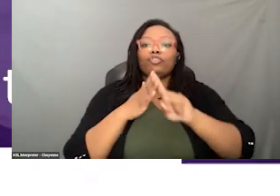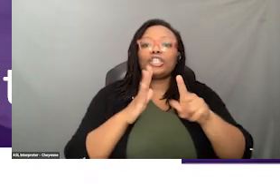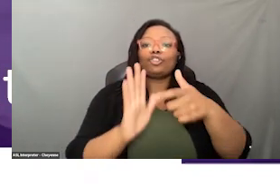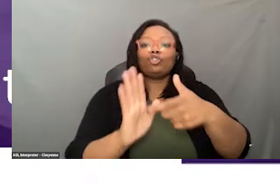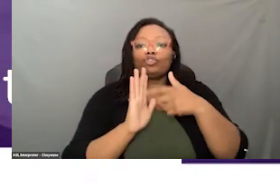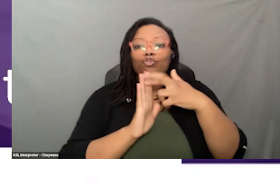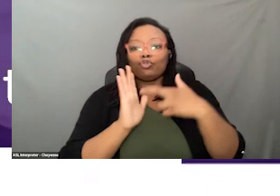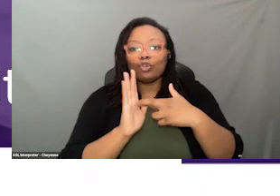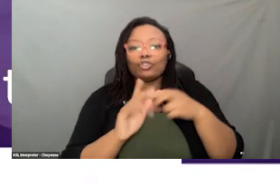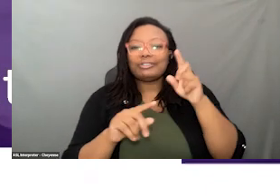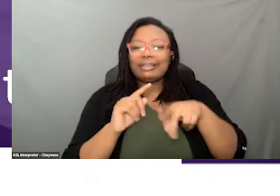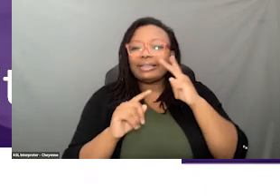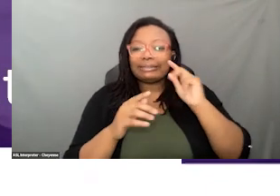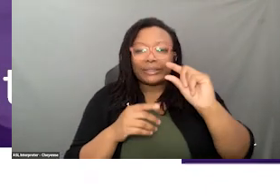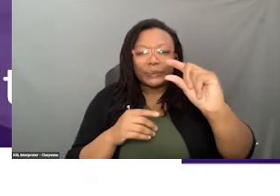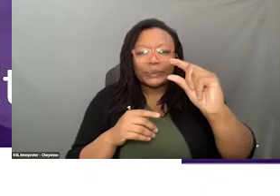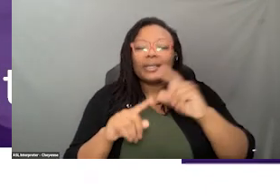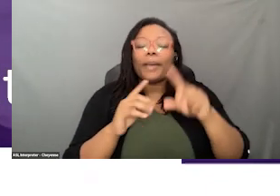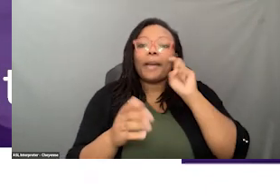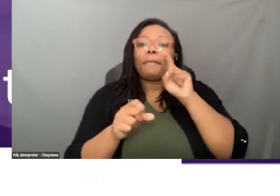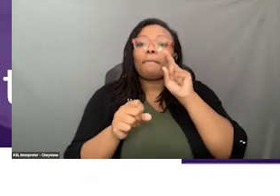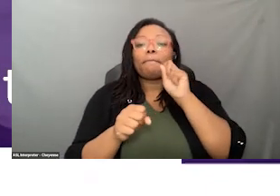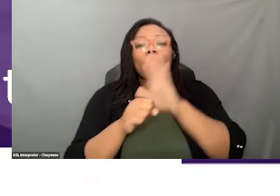And you can hardly see them here, but I promise you, once you print them out,